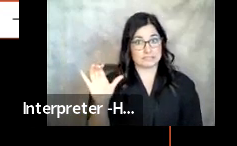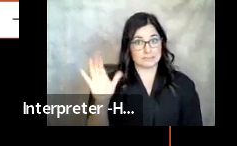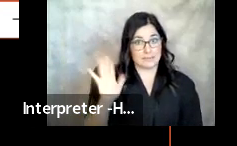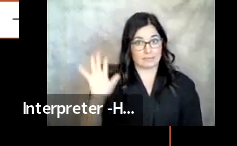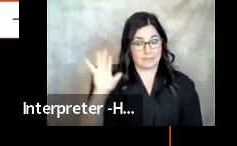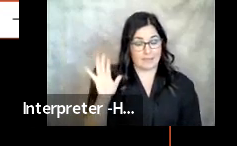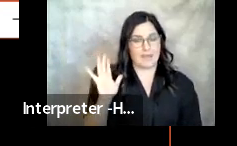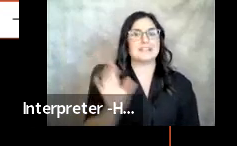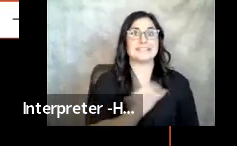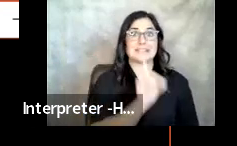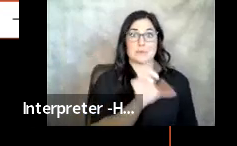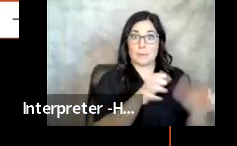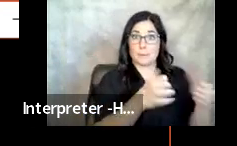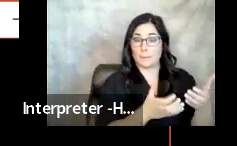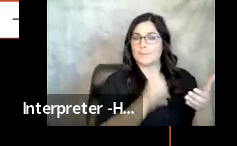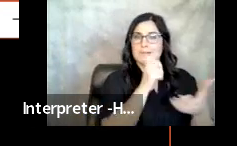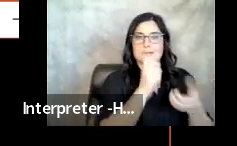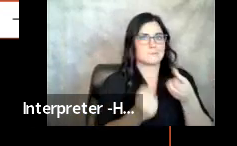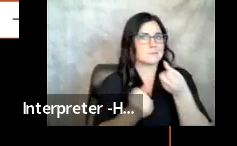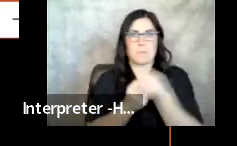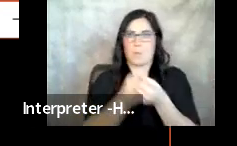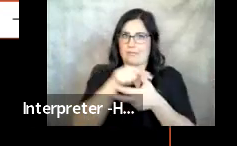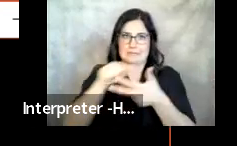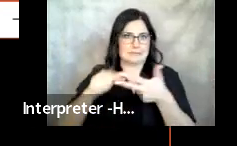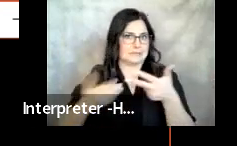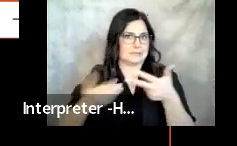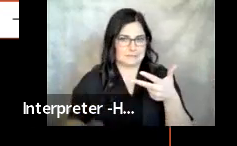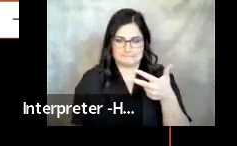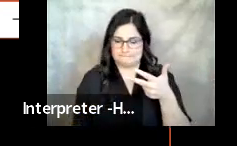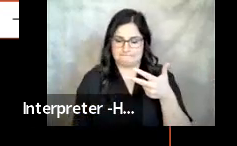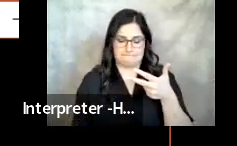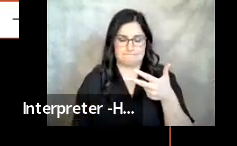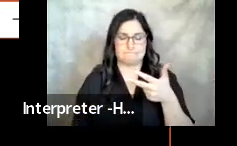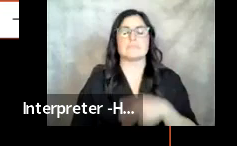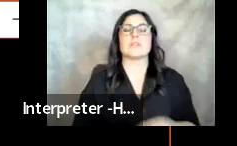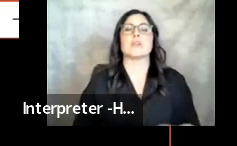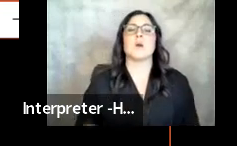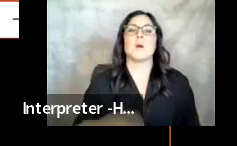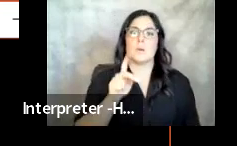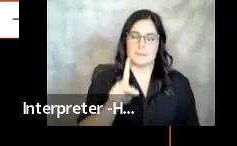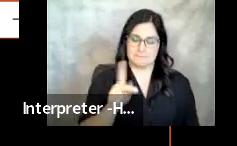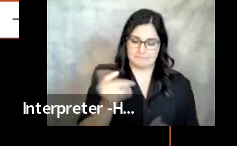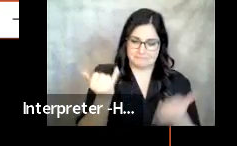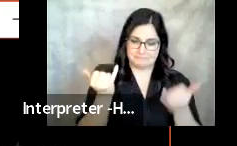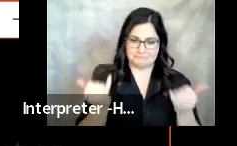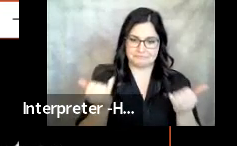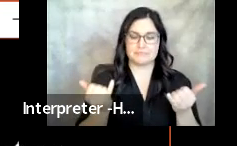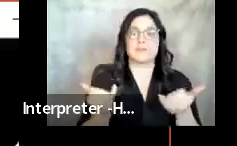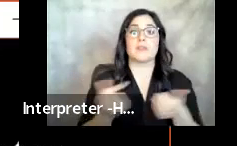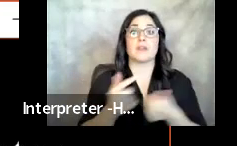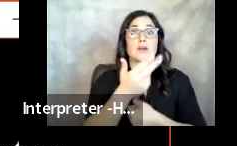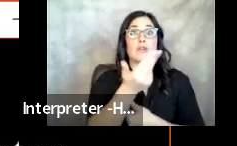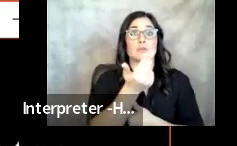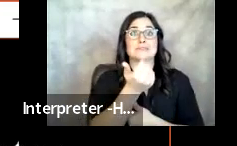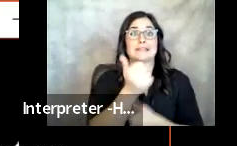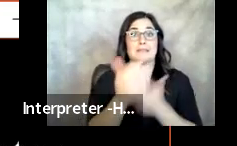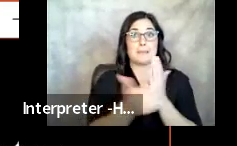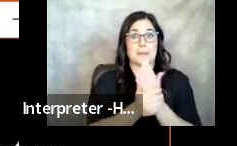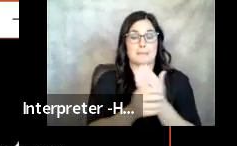The Democrats were not. In favor of these kinds of things. So let's talk about it, OK? What was the 13th Amendment? Well, the 13th Amendment was this.